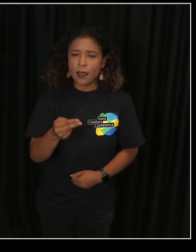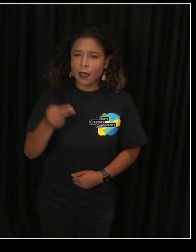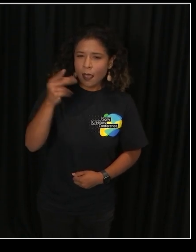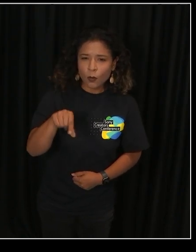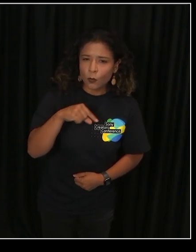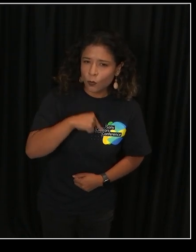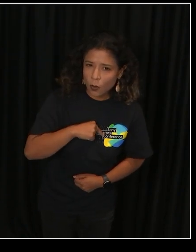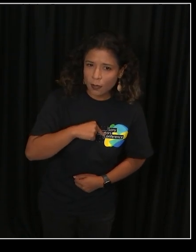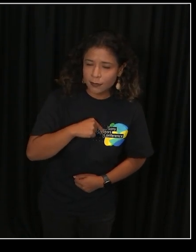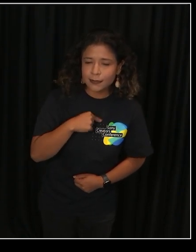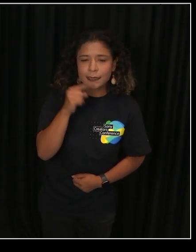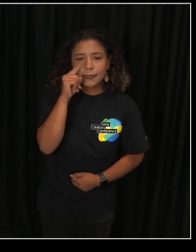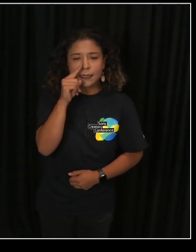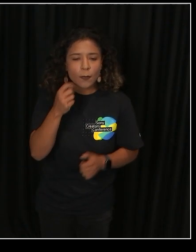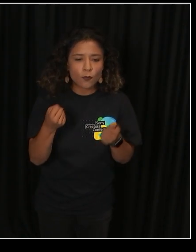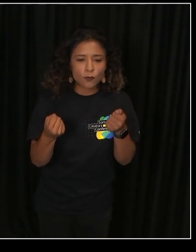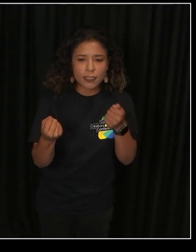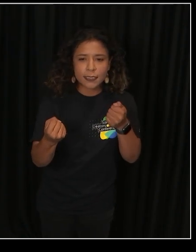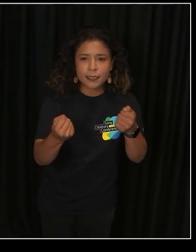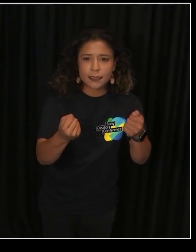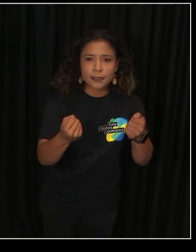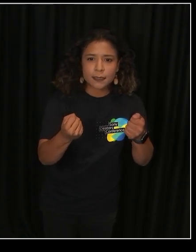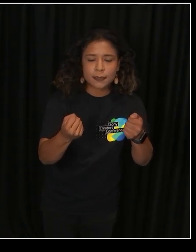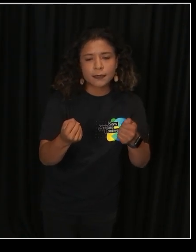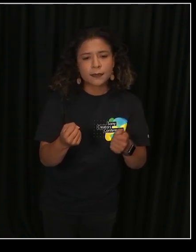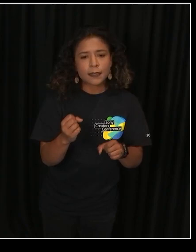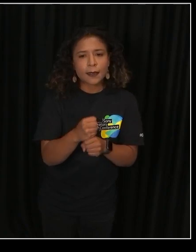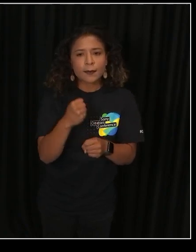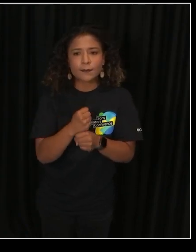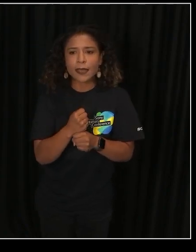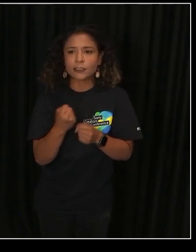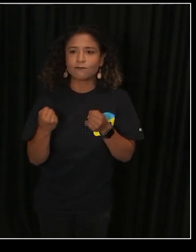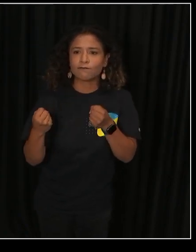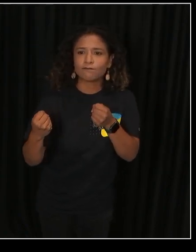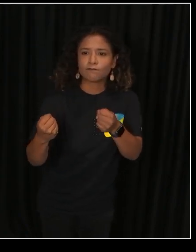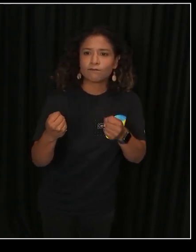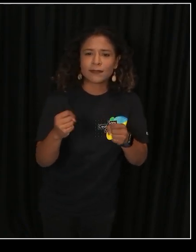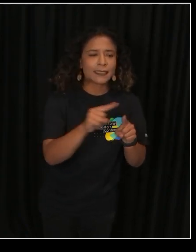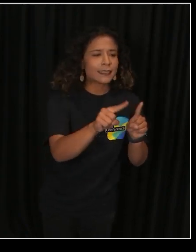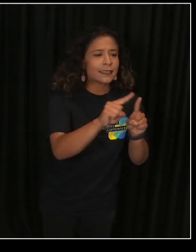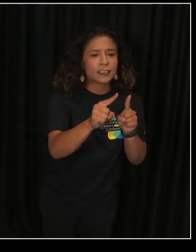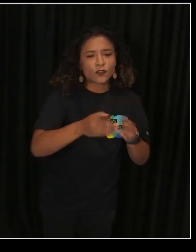faithfully recreates the experience of driving on a large number of tracks, many of them real tracks